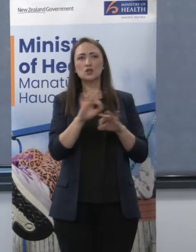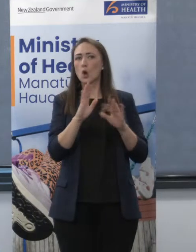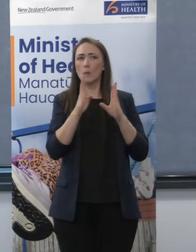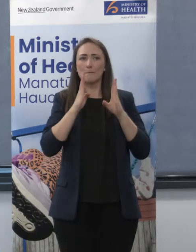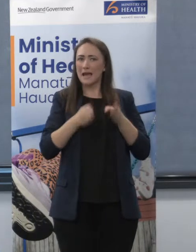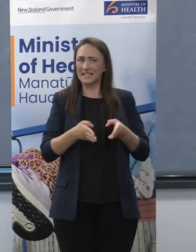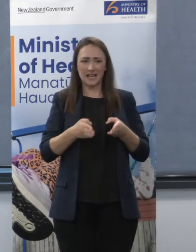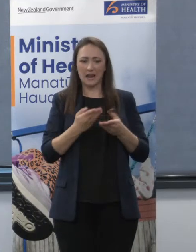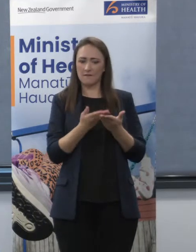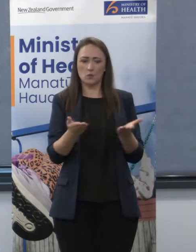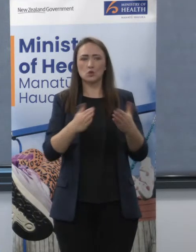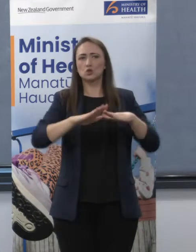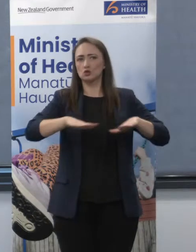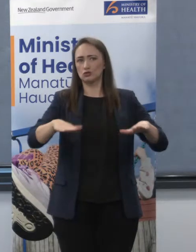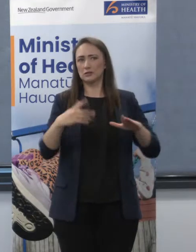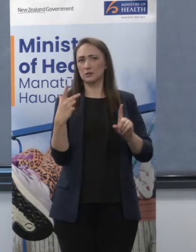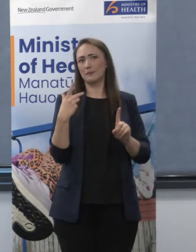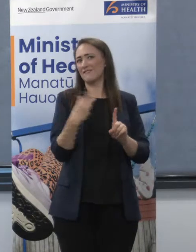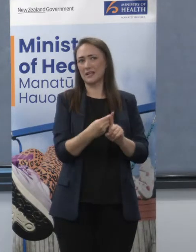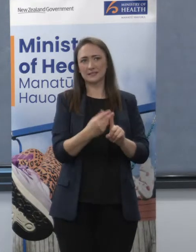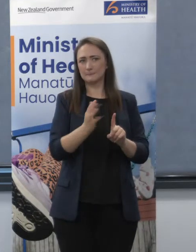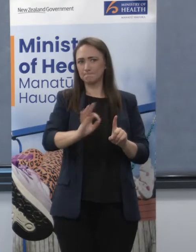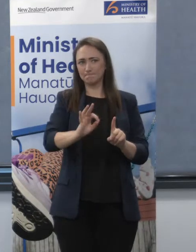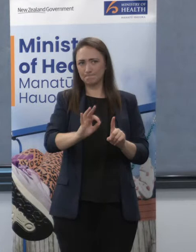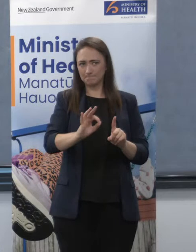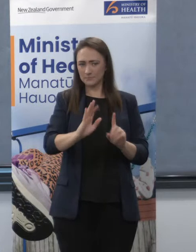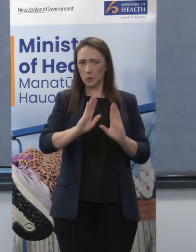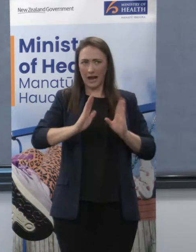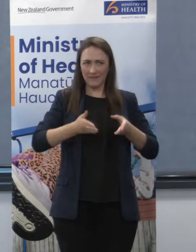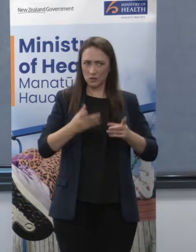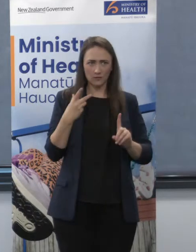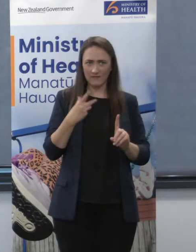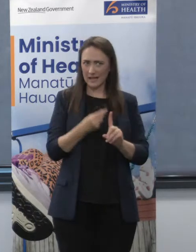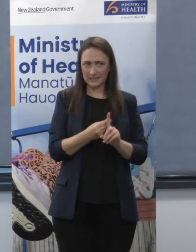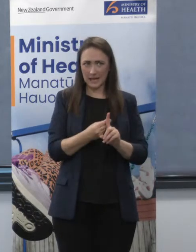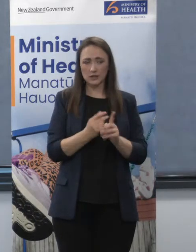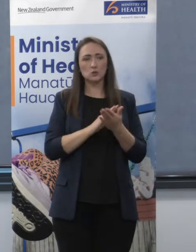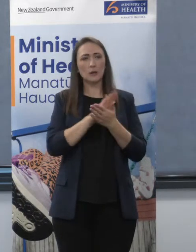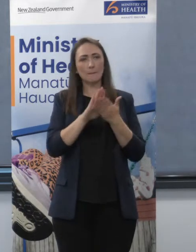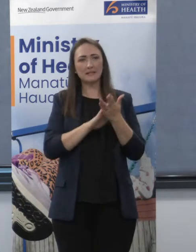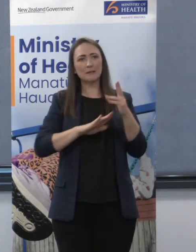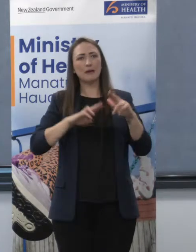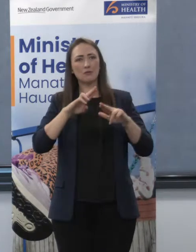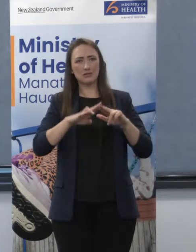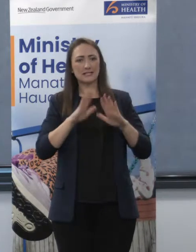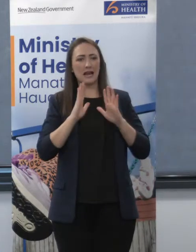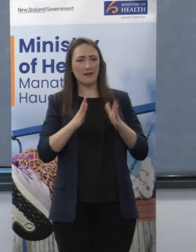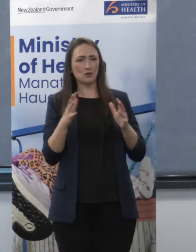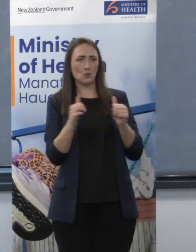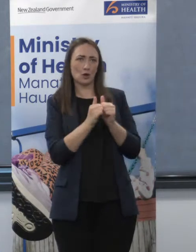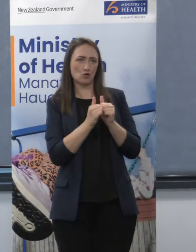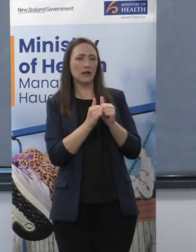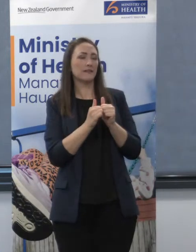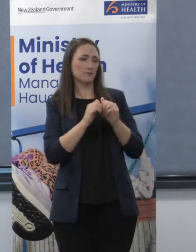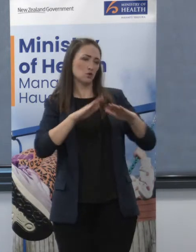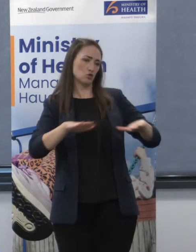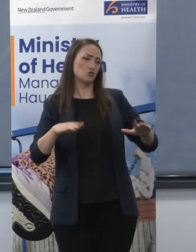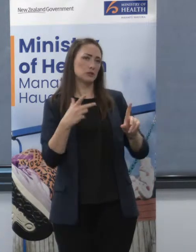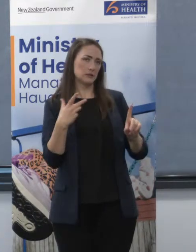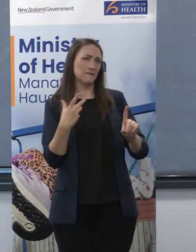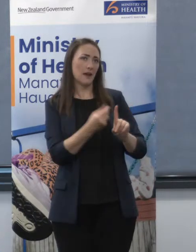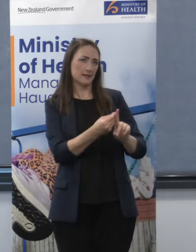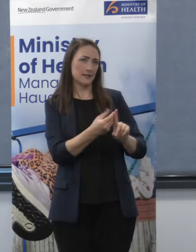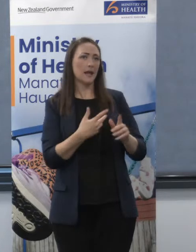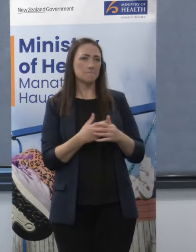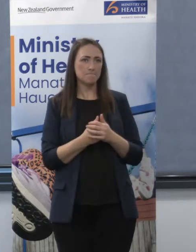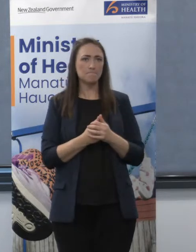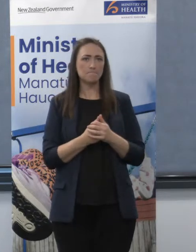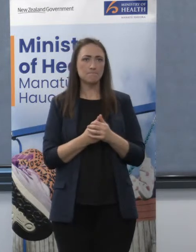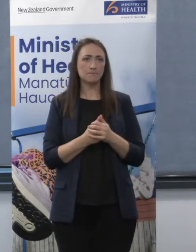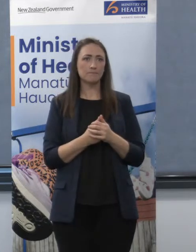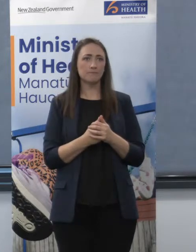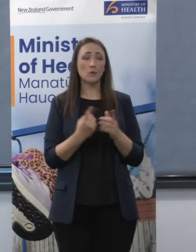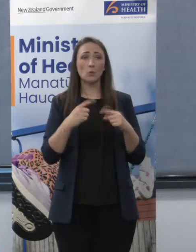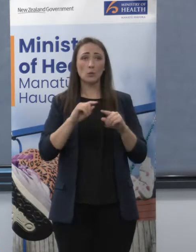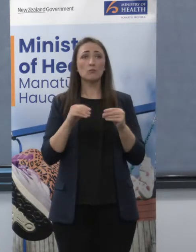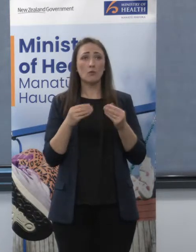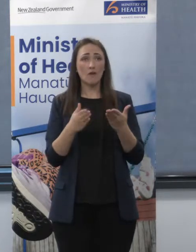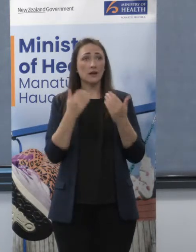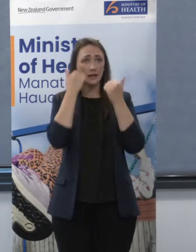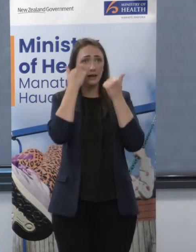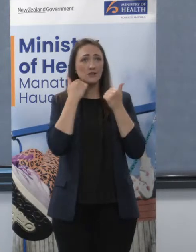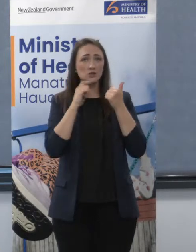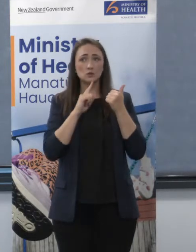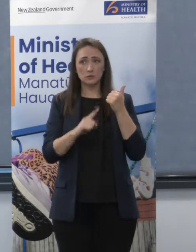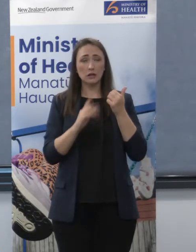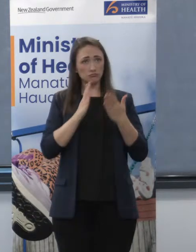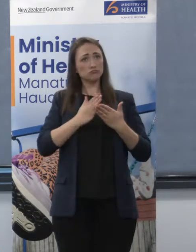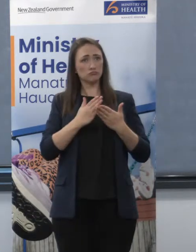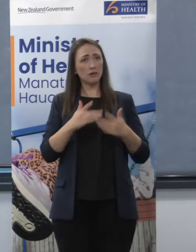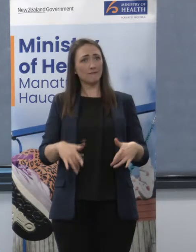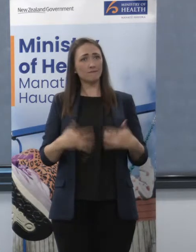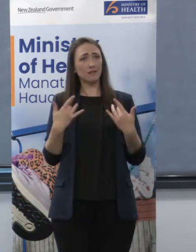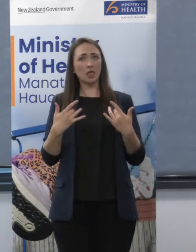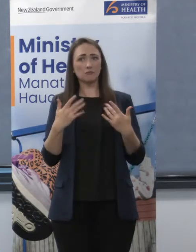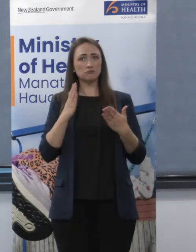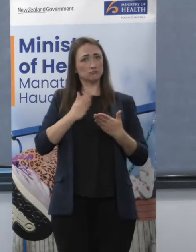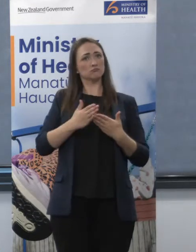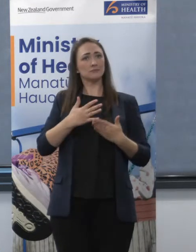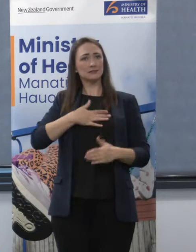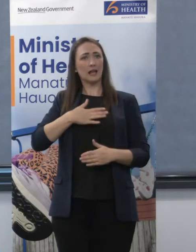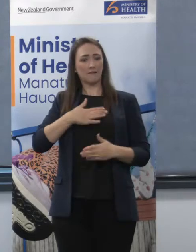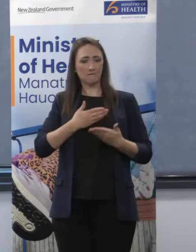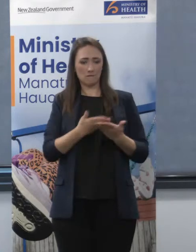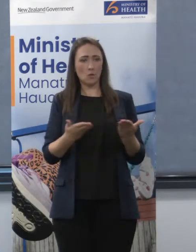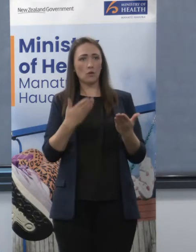be vaccinated, it is